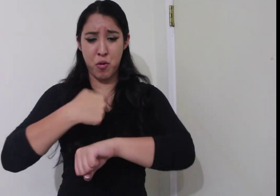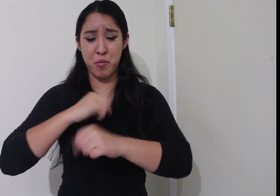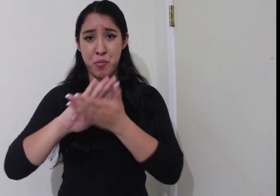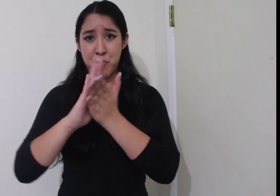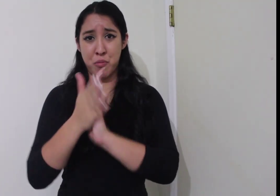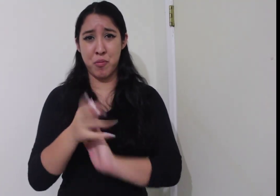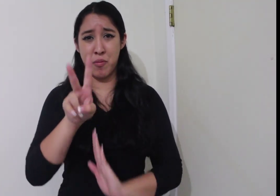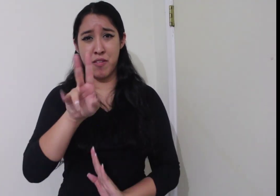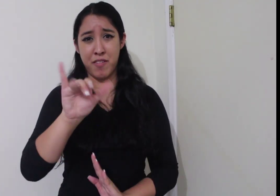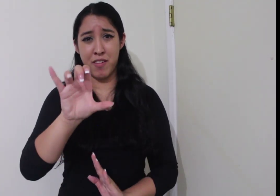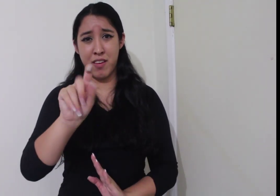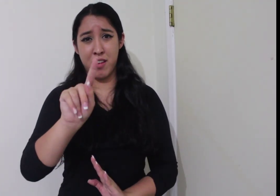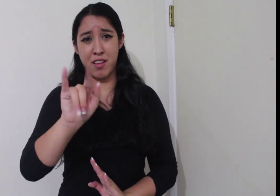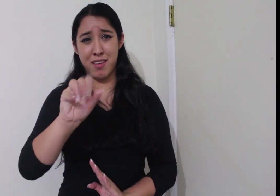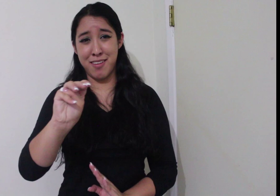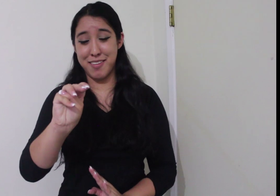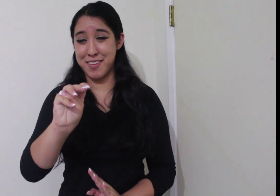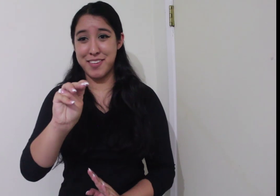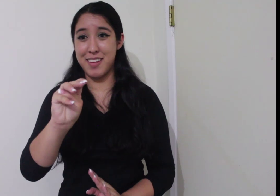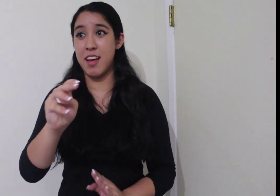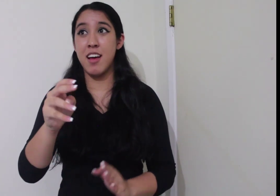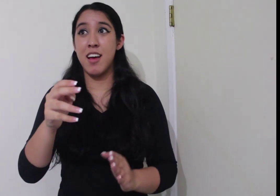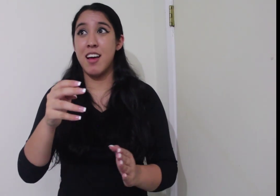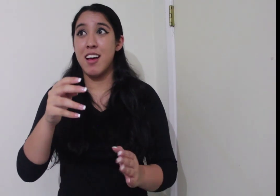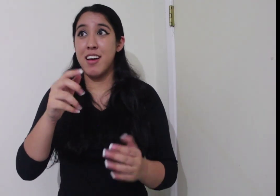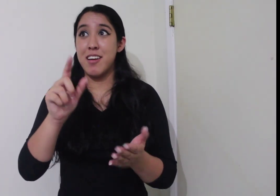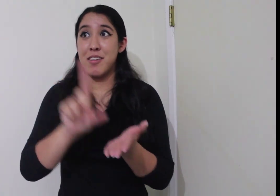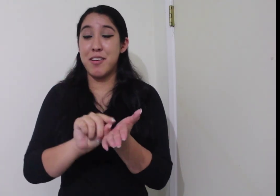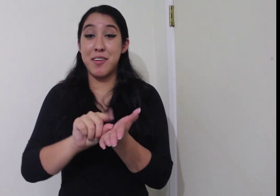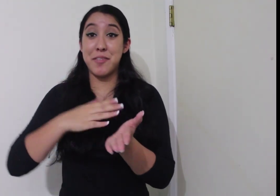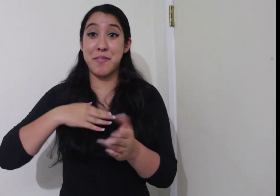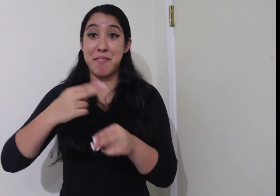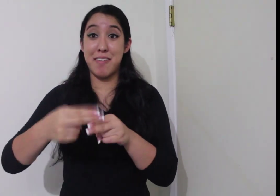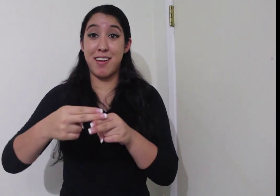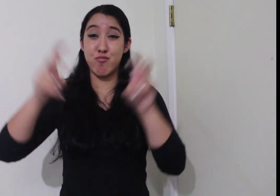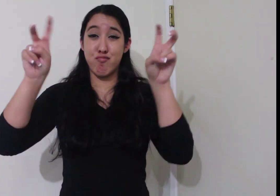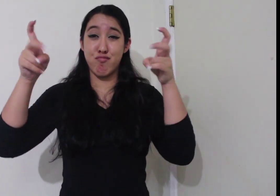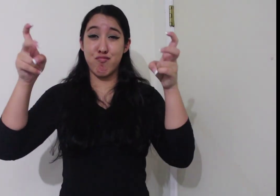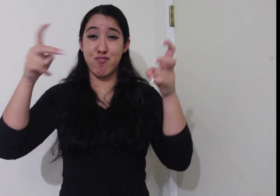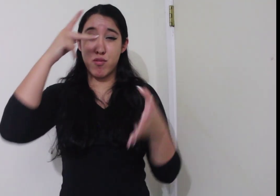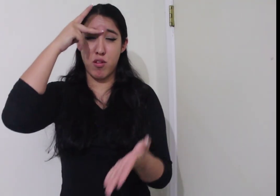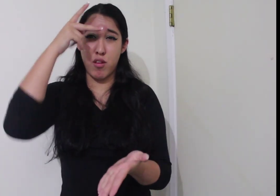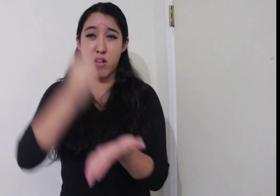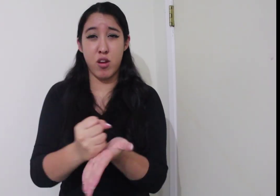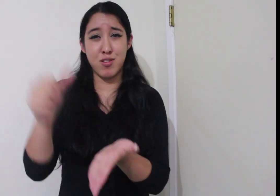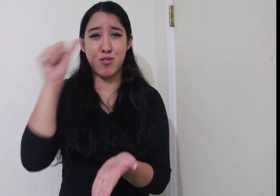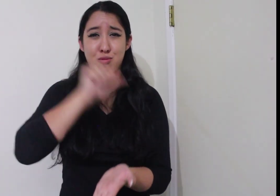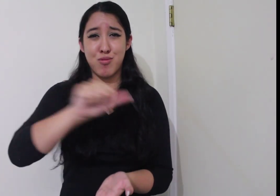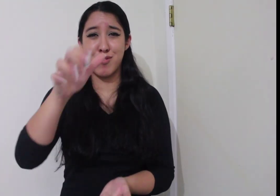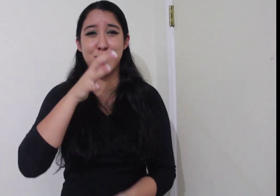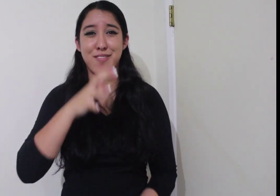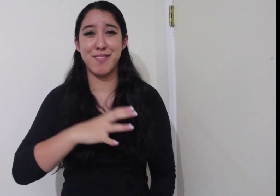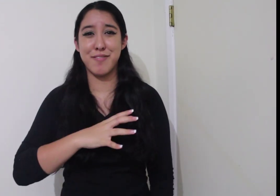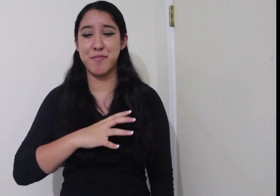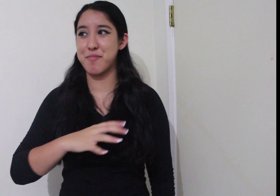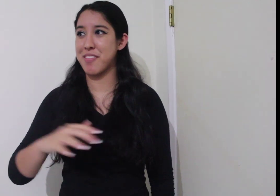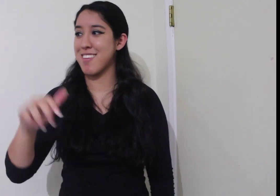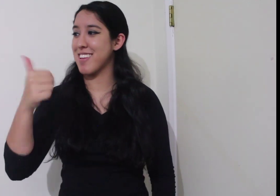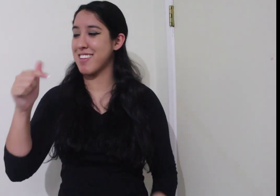You made me a victim. In newspapers my name was “unconscious intoxicated woman”